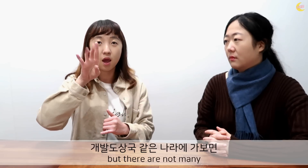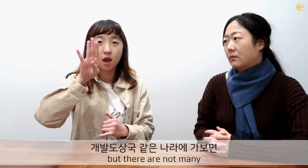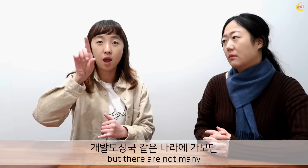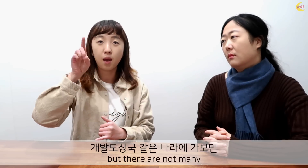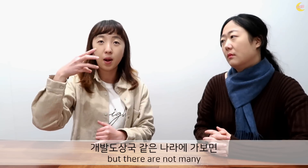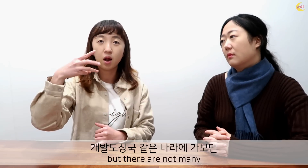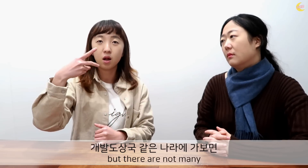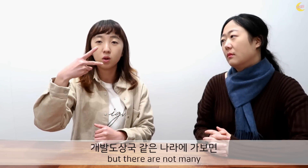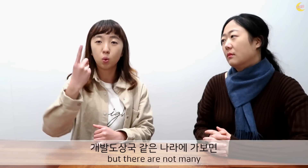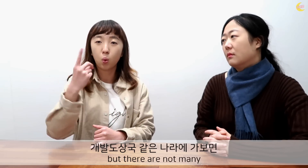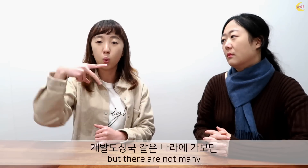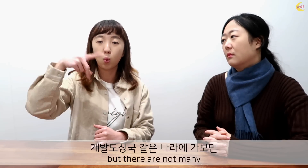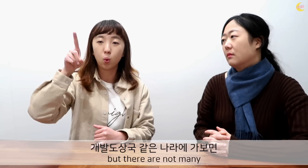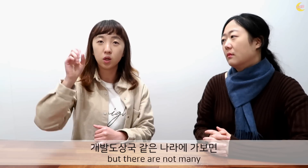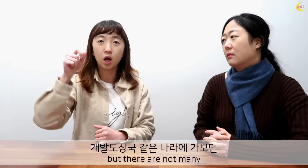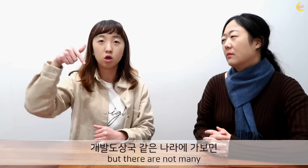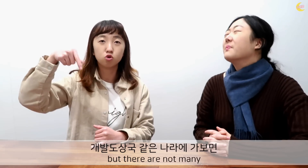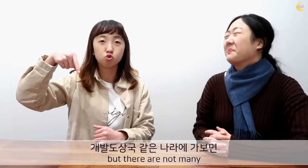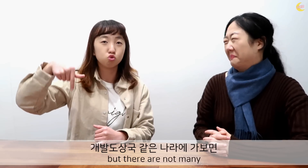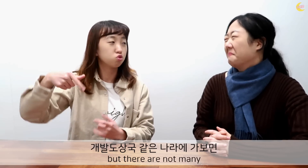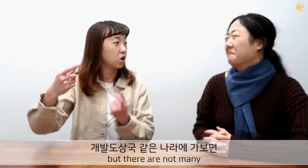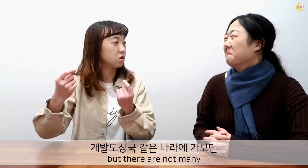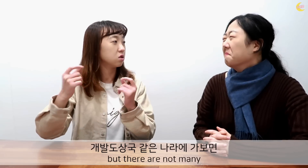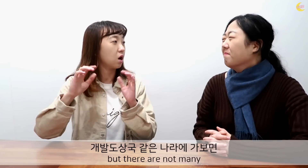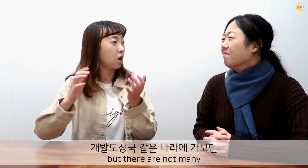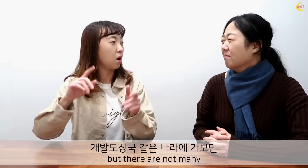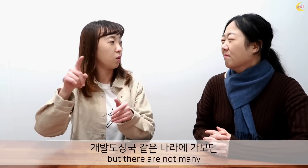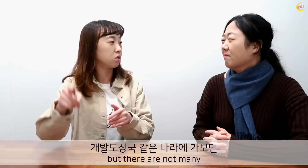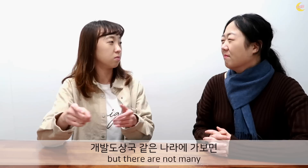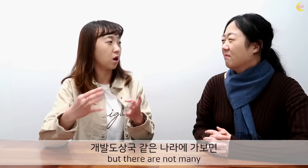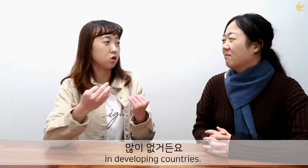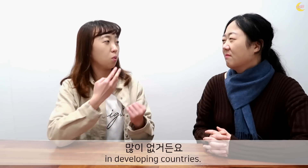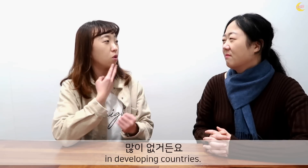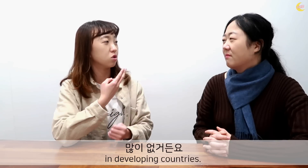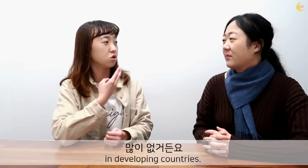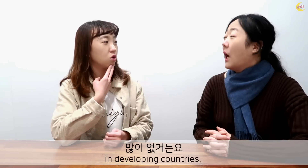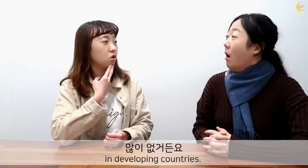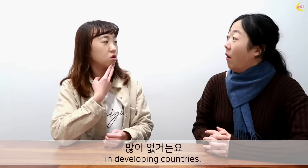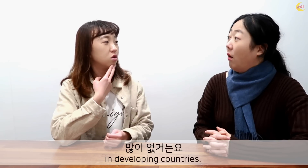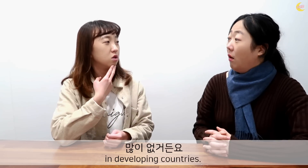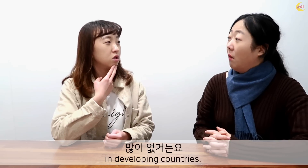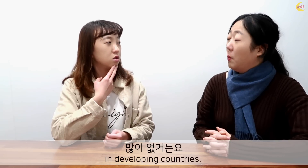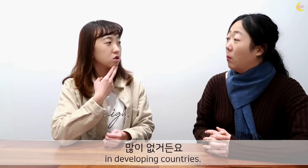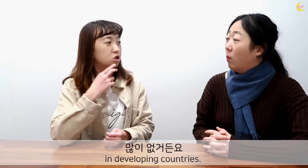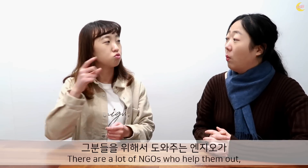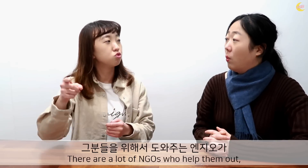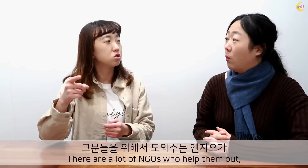but there are not many in developing countries.